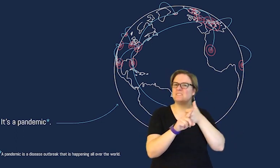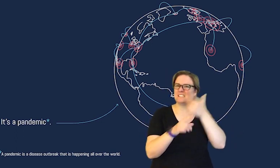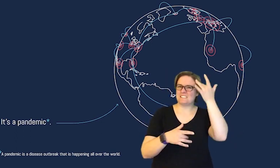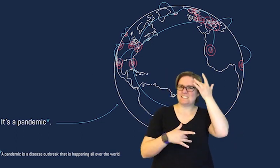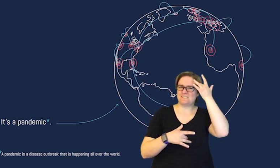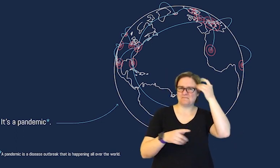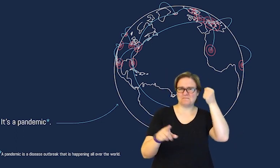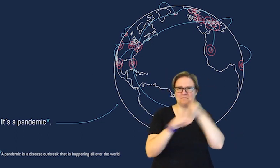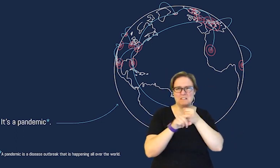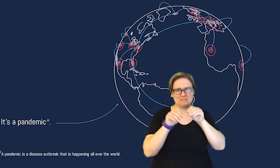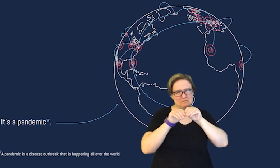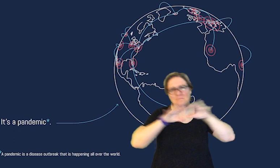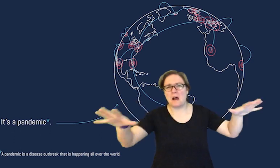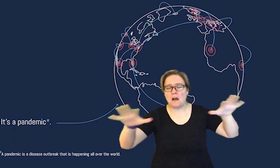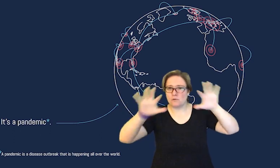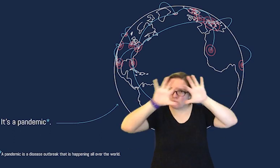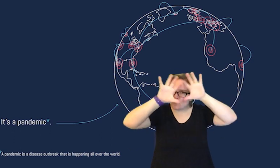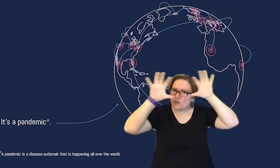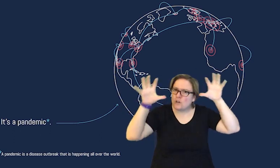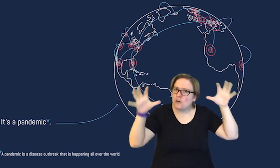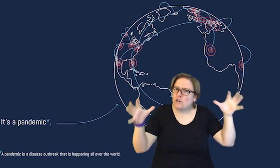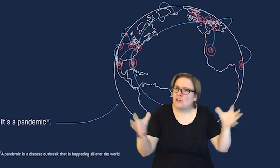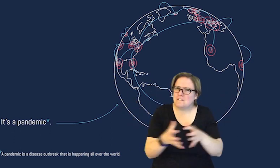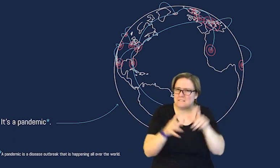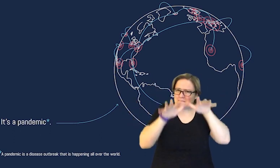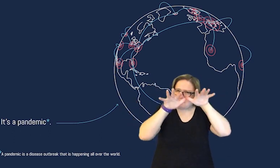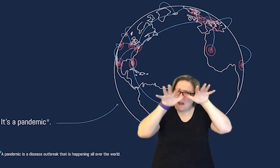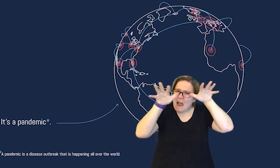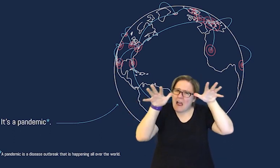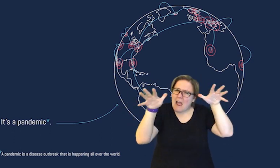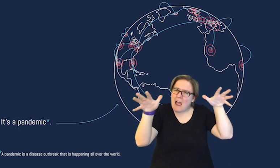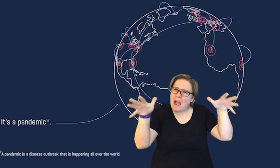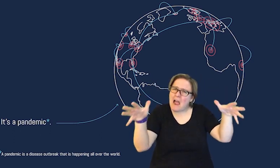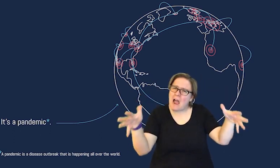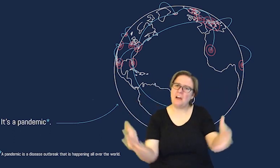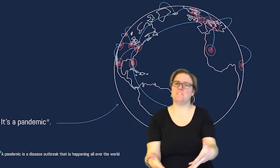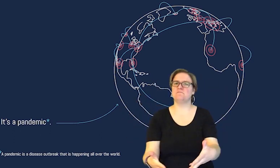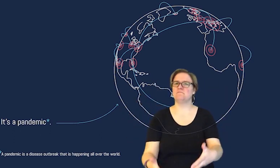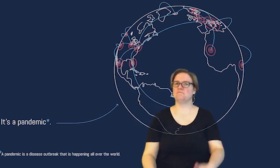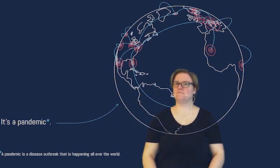Pandemic is a disease that spreads all over the world.